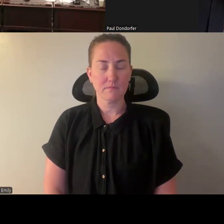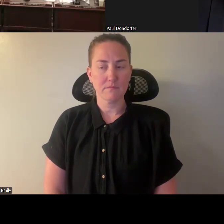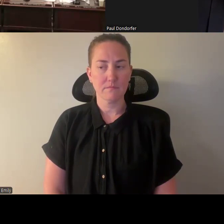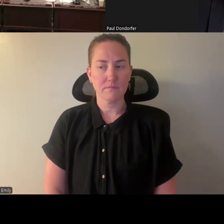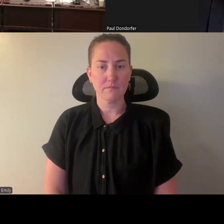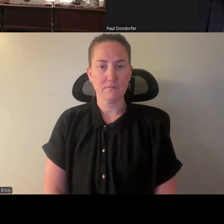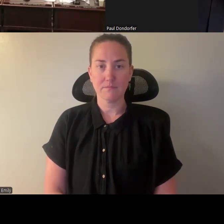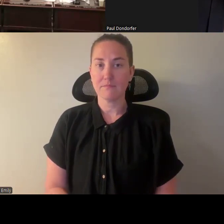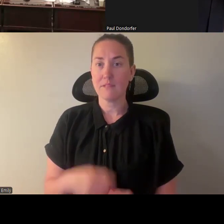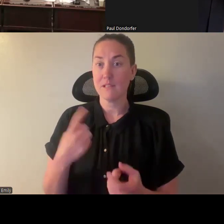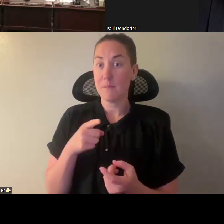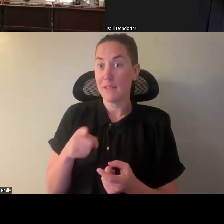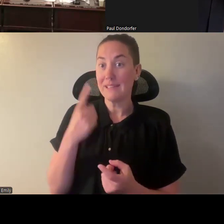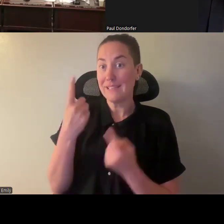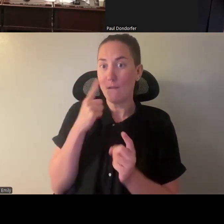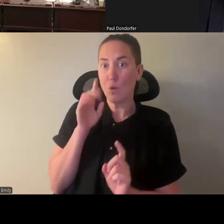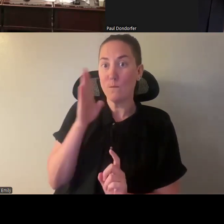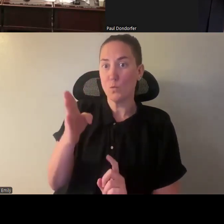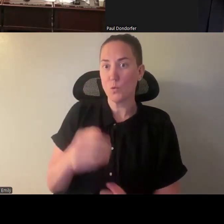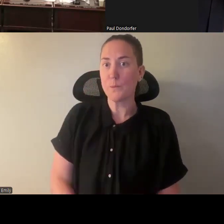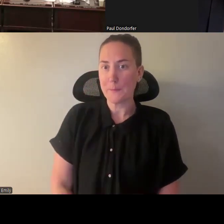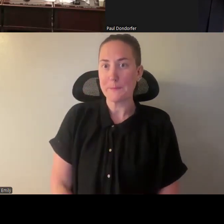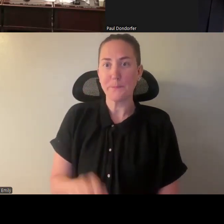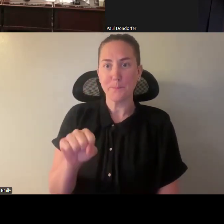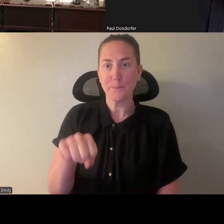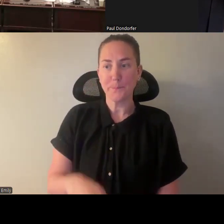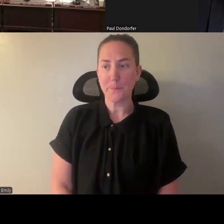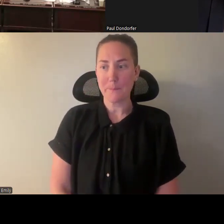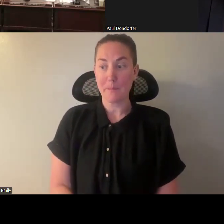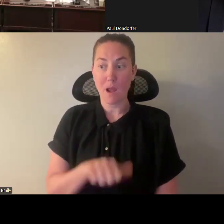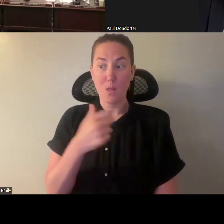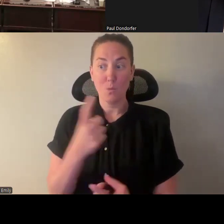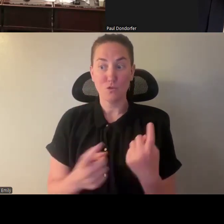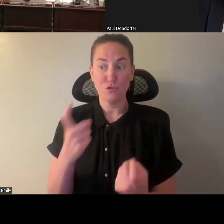something they're considering in the future Yeah Any other questions Madam